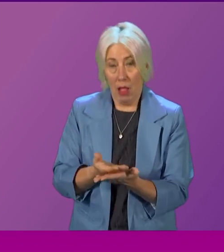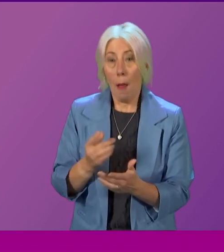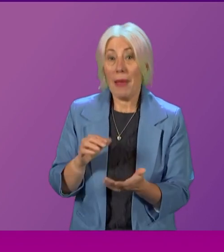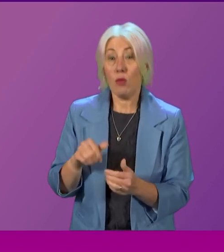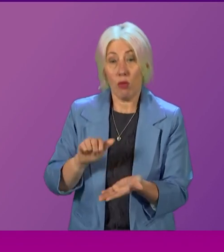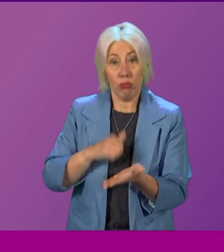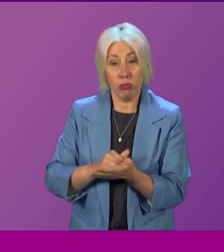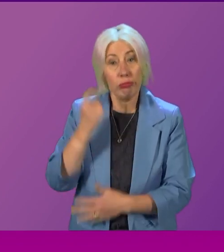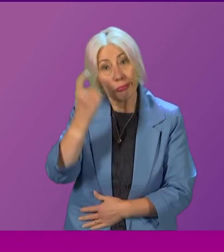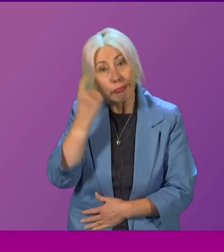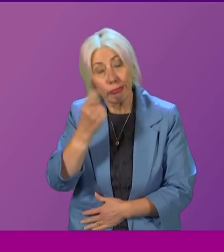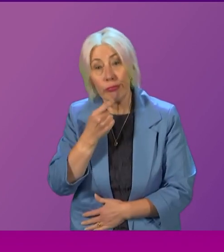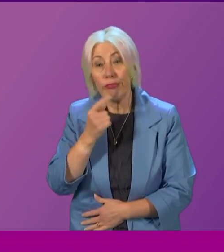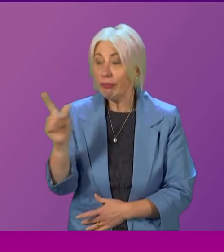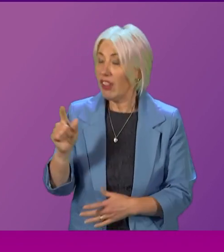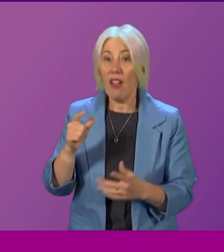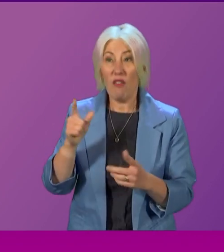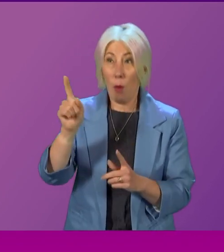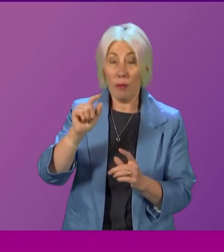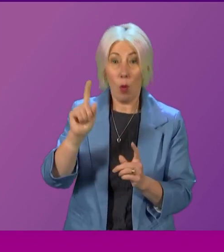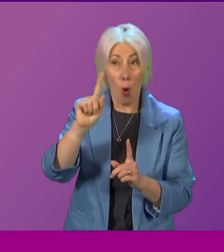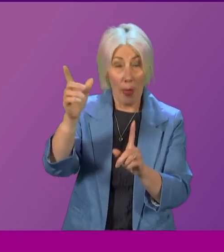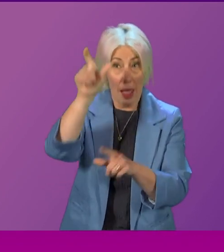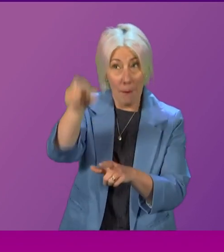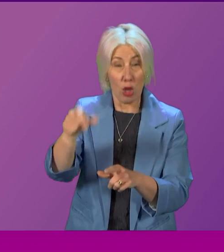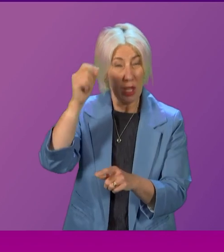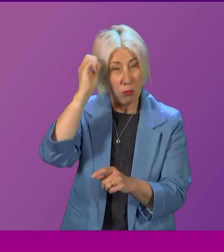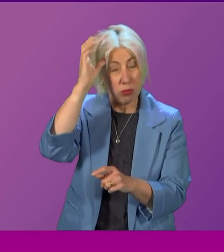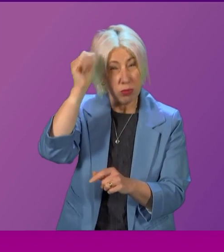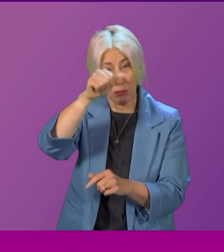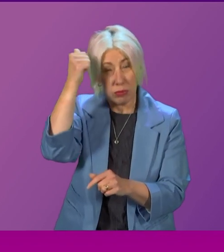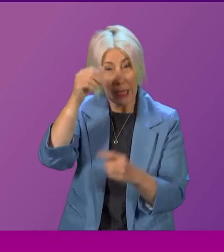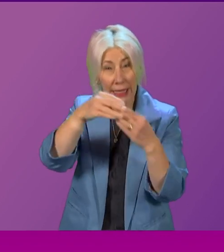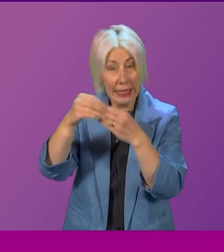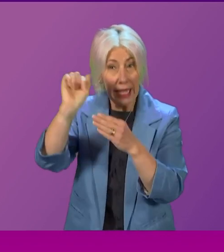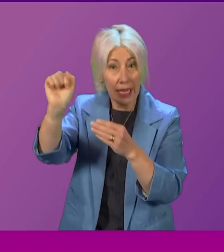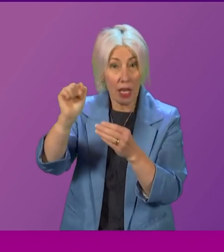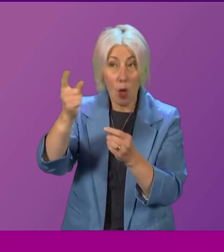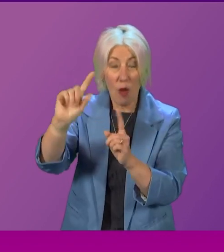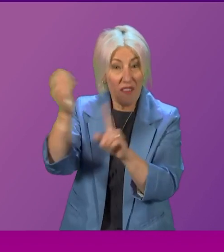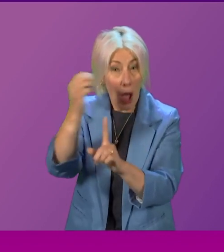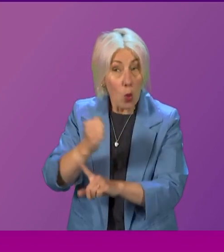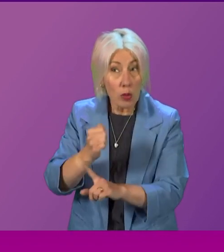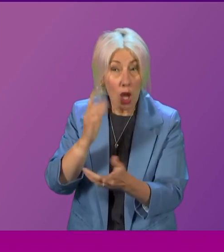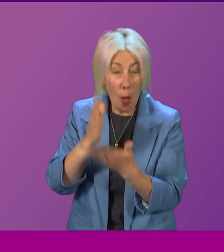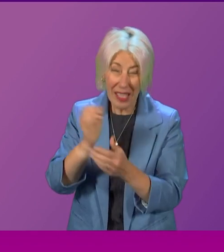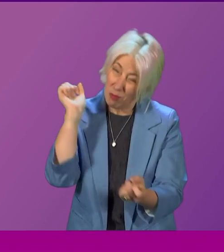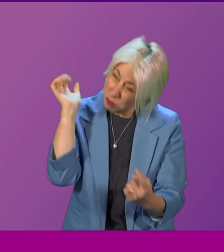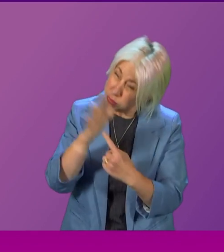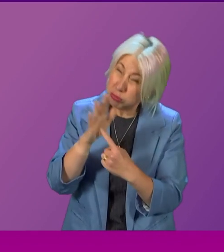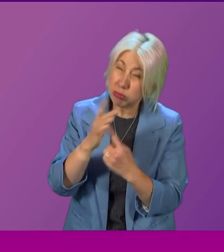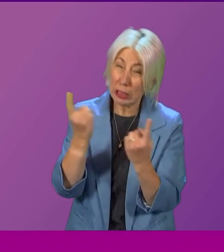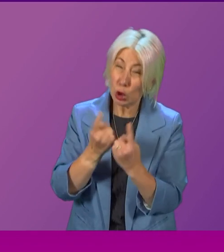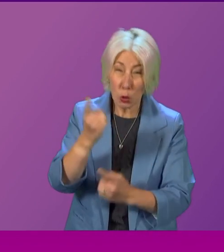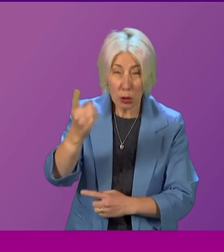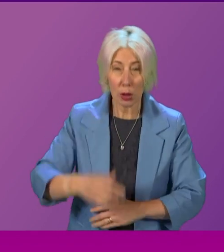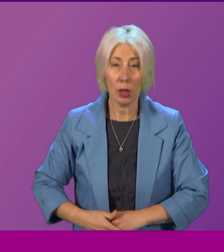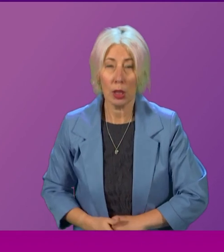the findings of the leading global expert on this crucial matter?